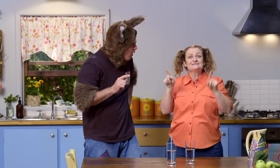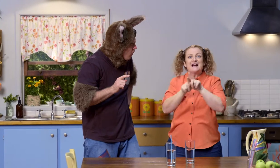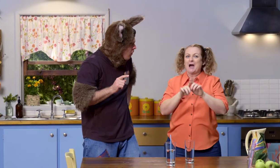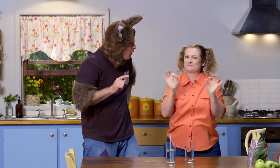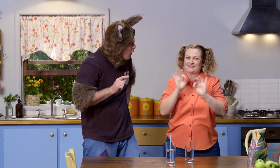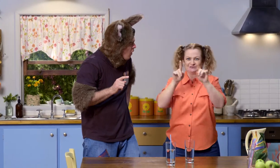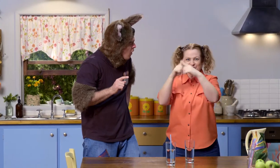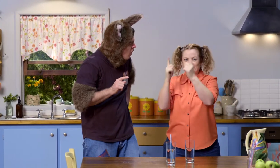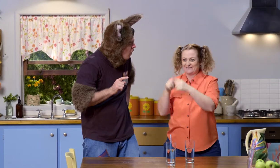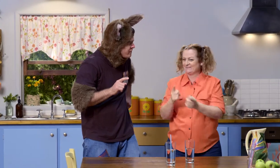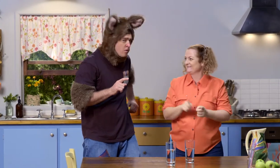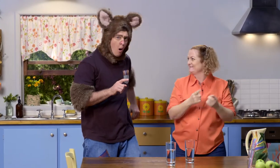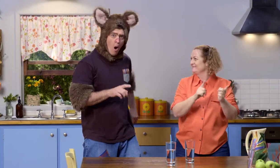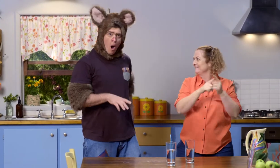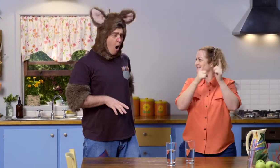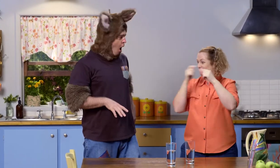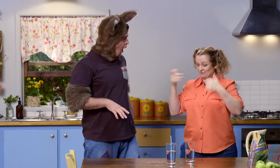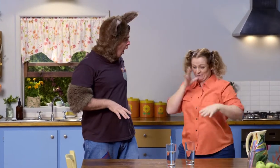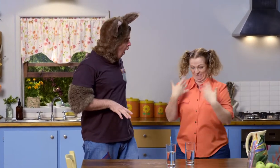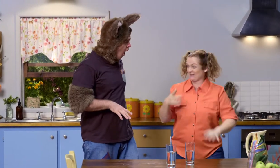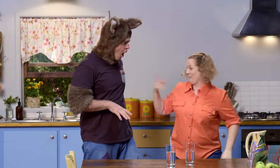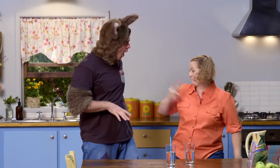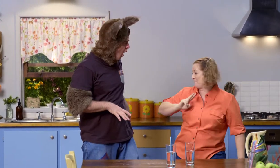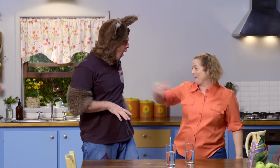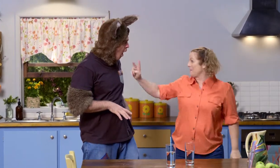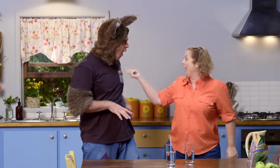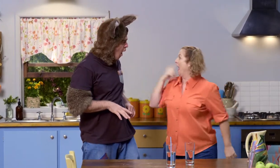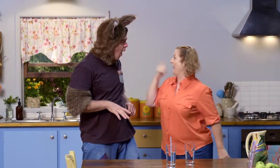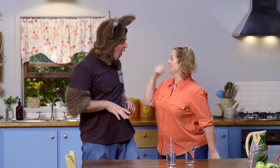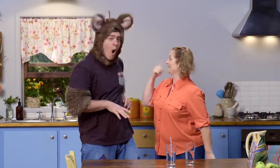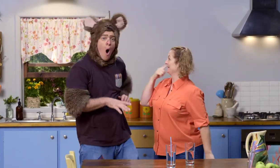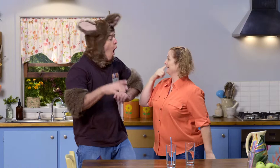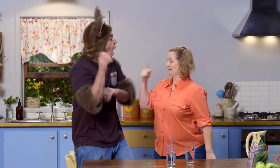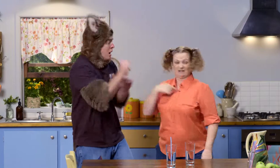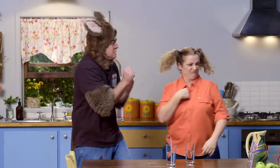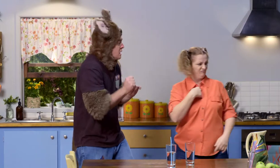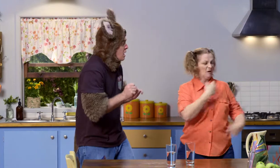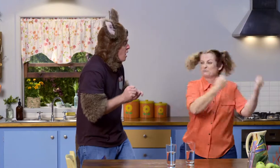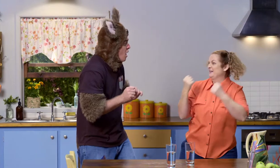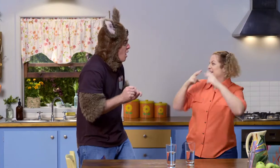They are different stages. Oh. Why don't we finish our drink, and then we can go out side and have a look?